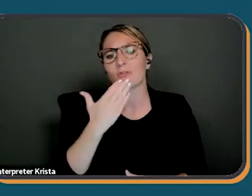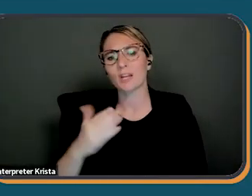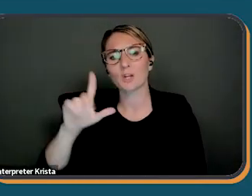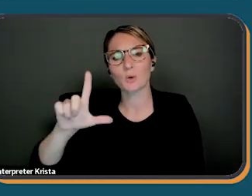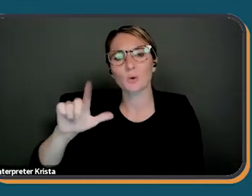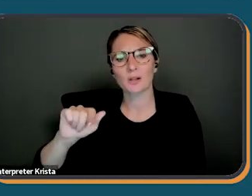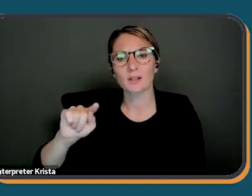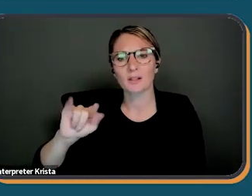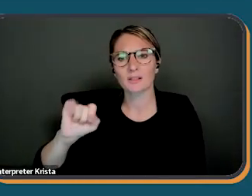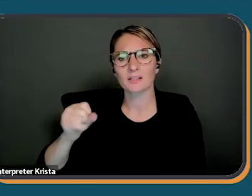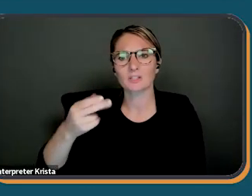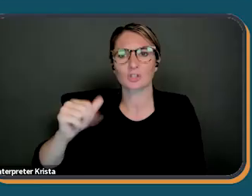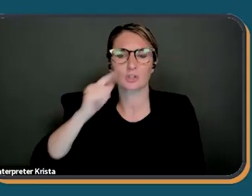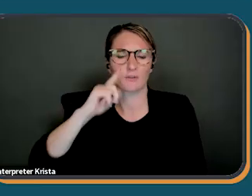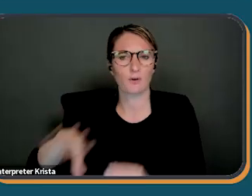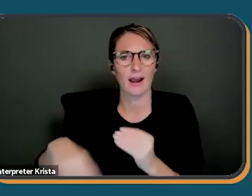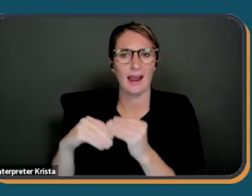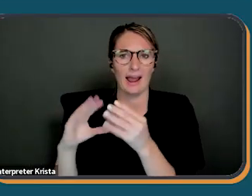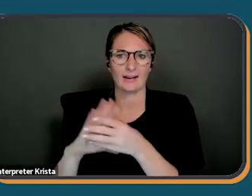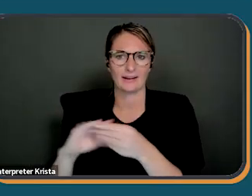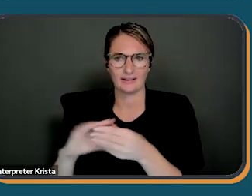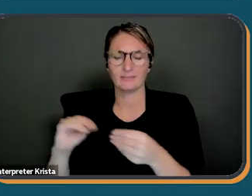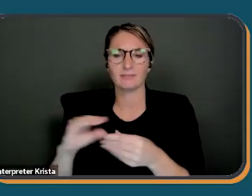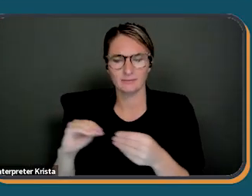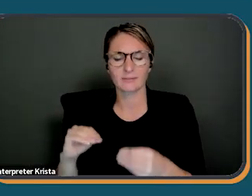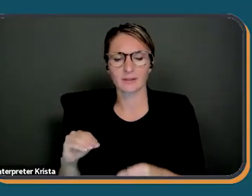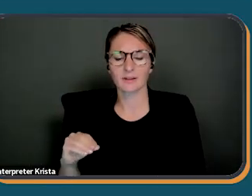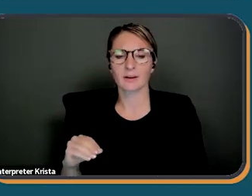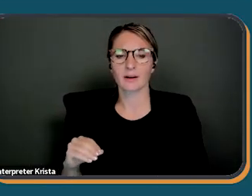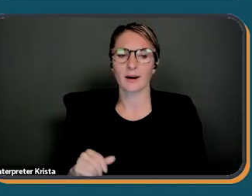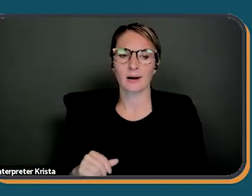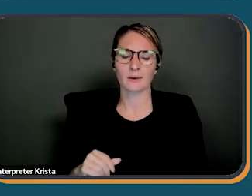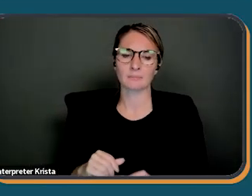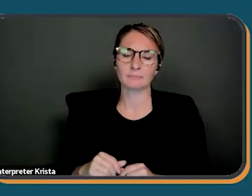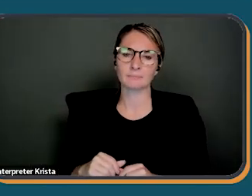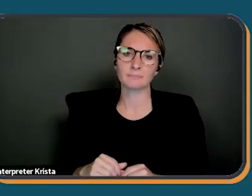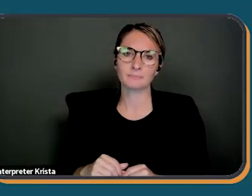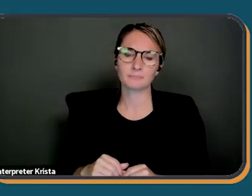thank you so much, Latisha, for adding that part on. And I'll just say that